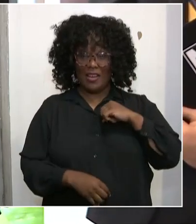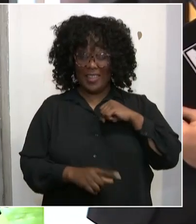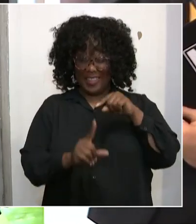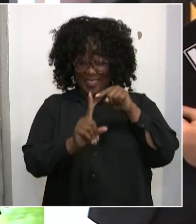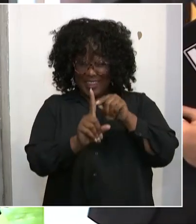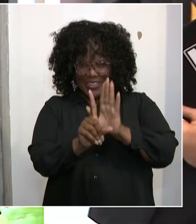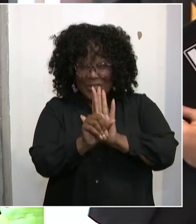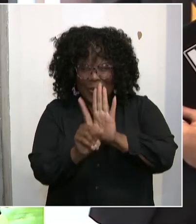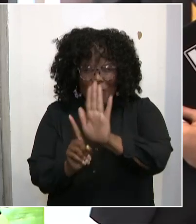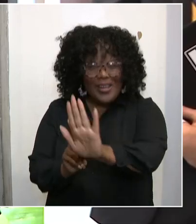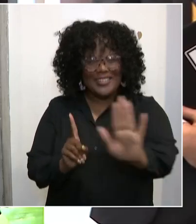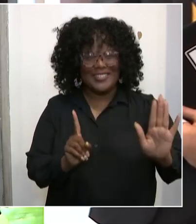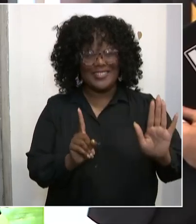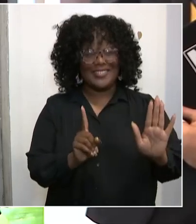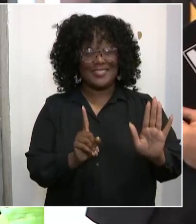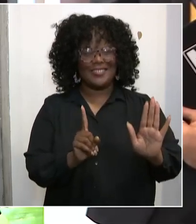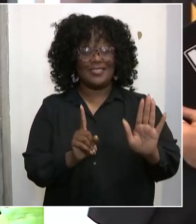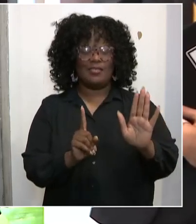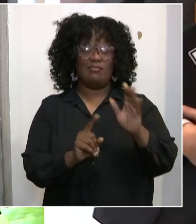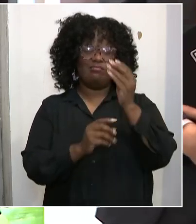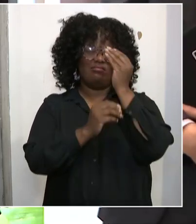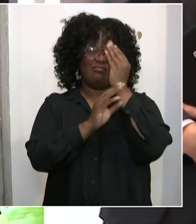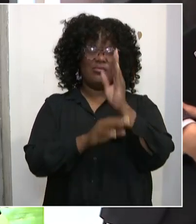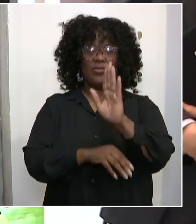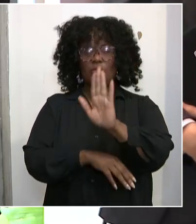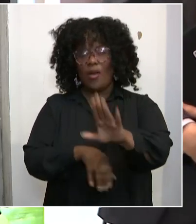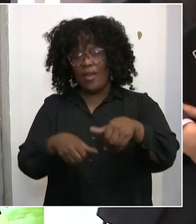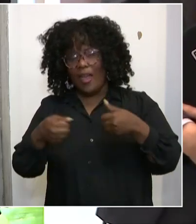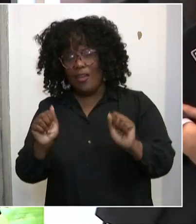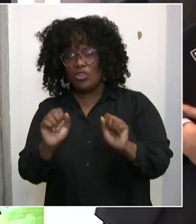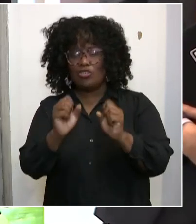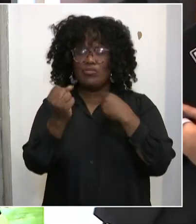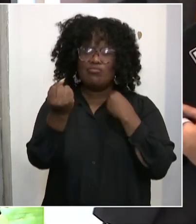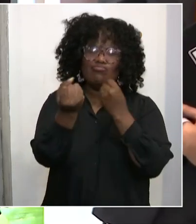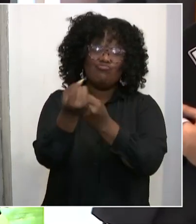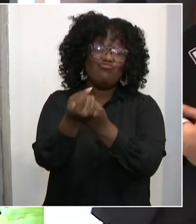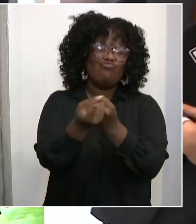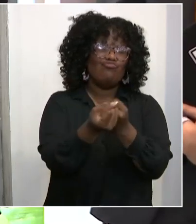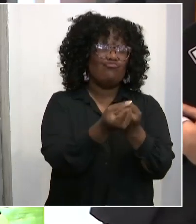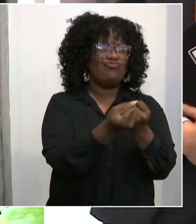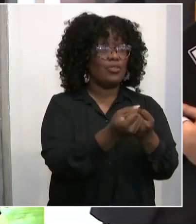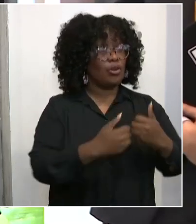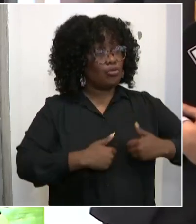that ensure that all of our residents and visitors feel safe and welcome throughout this festival of activity.